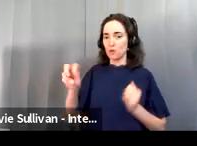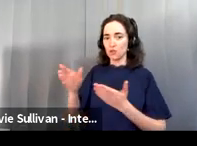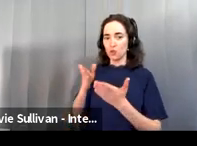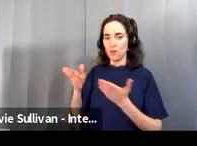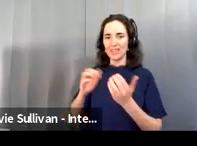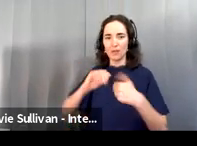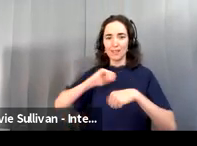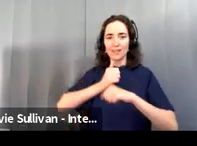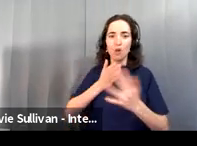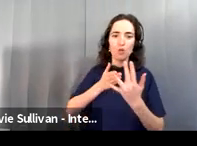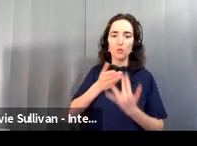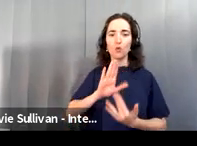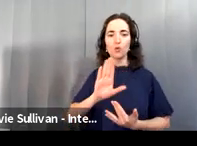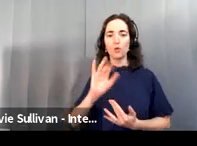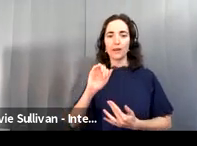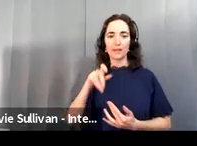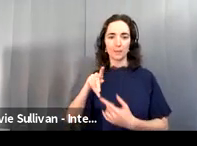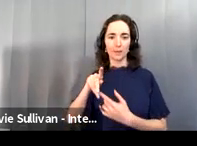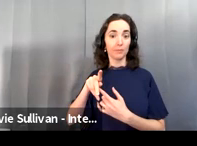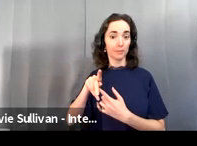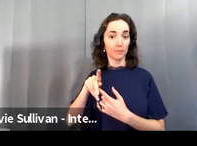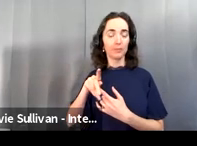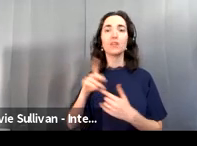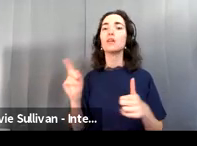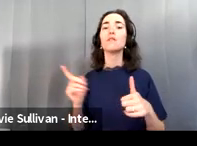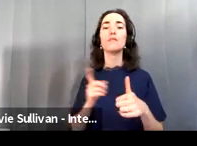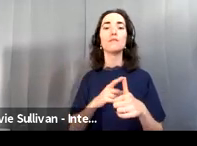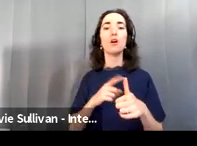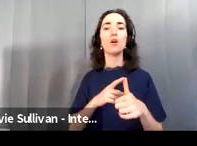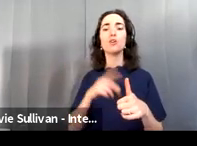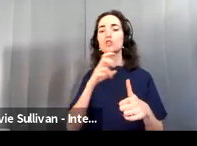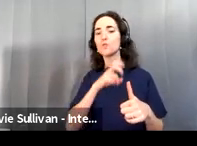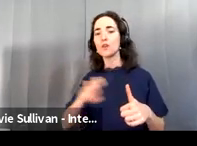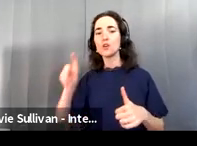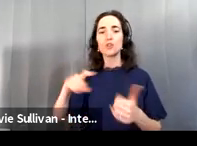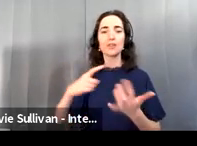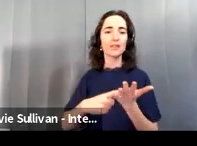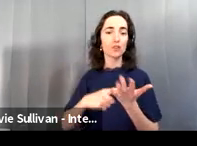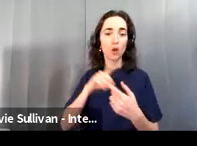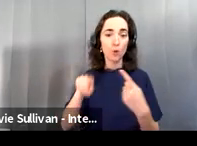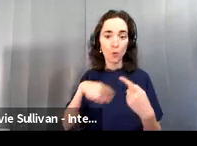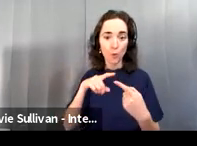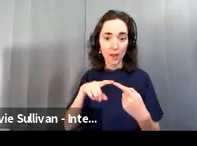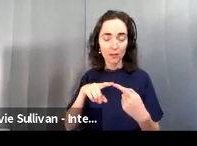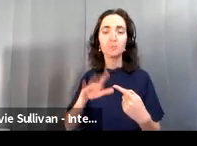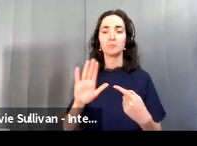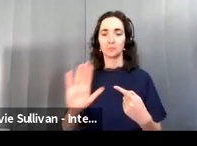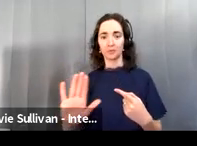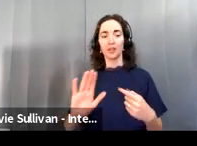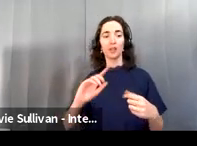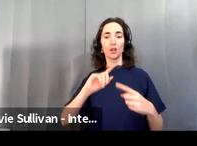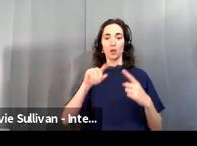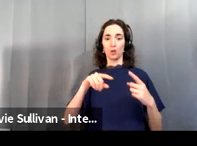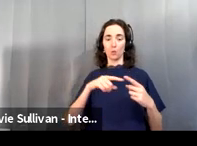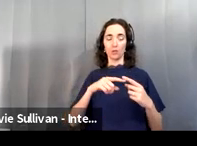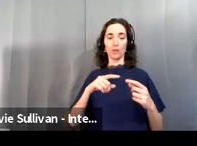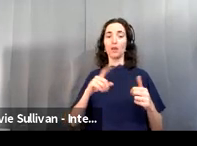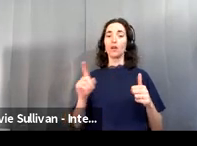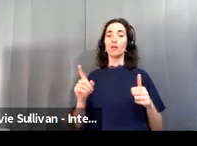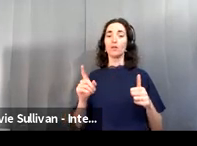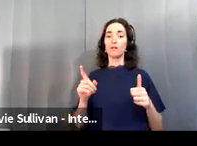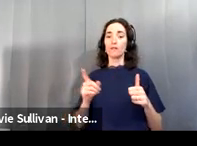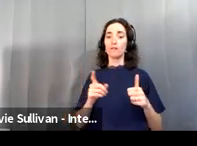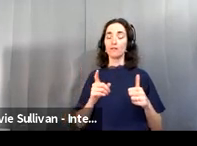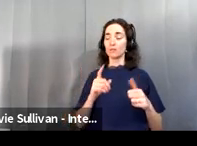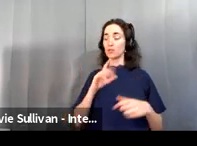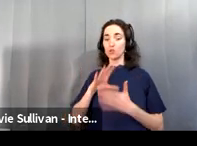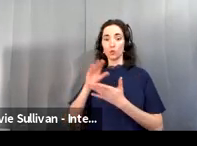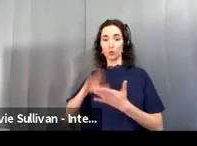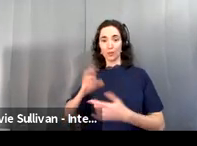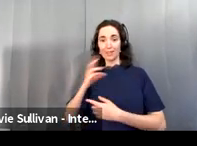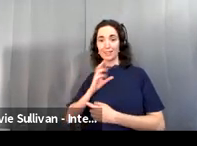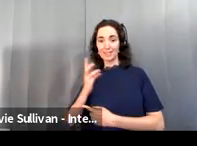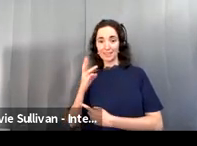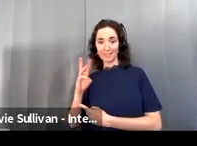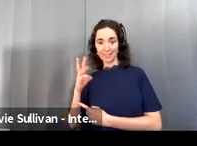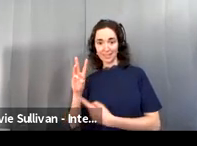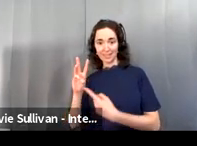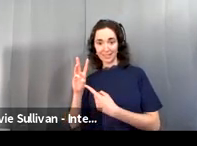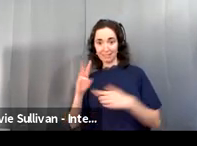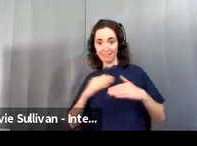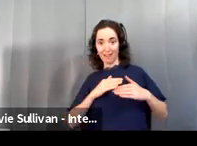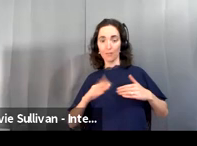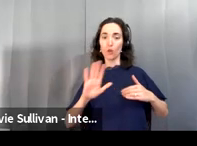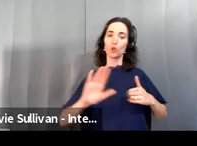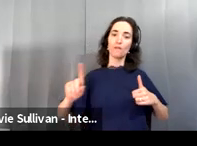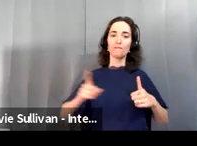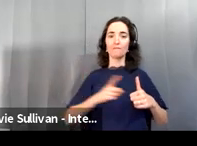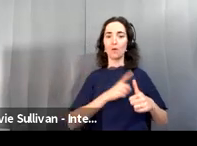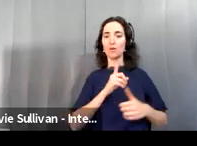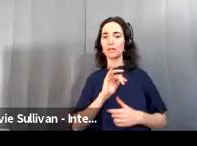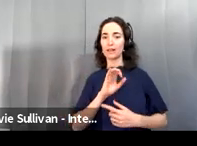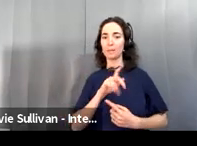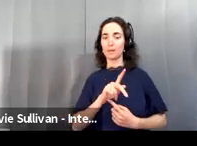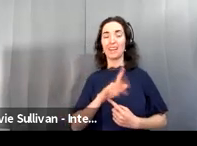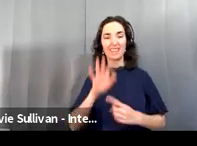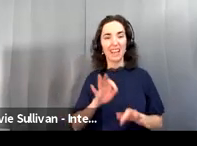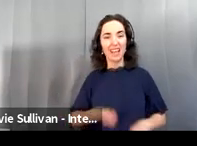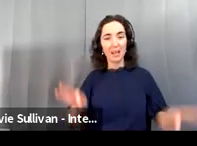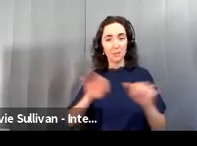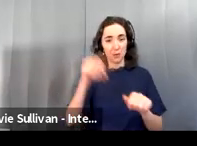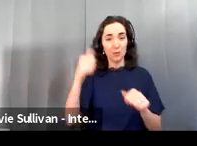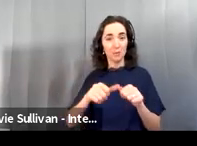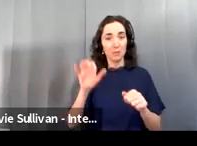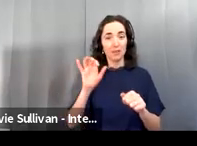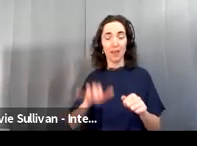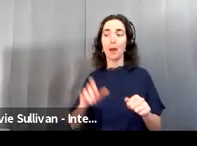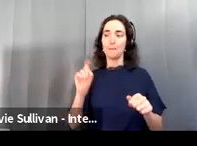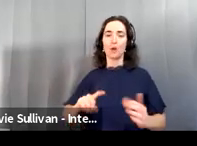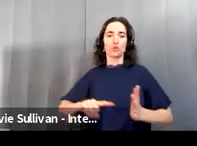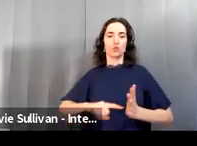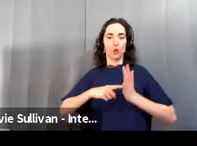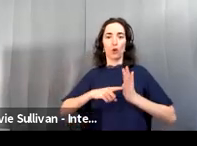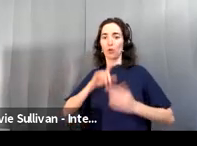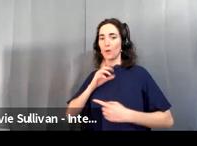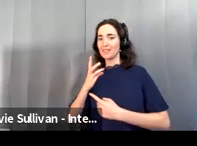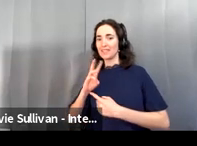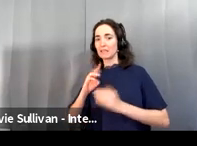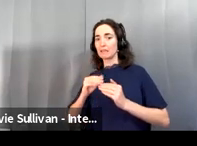The first thing is transit transition should be discussed starting no later than the first IP, where the student will be 16, years of age, that's extremely important to remember because sometimes that does not always happen.